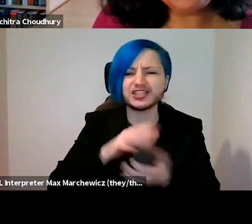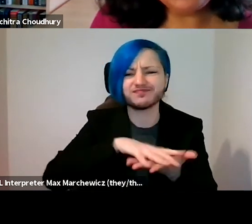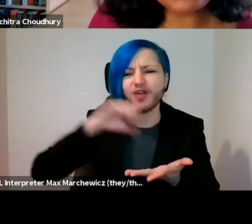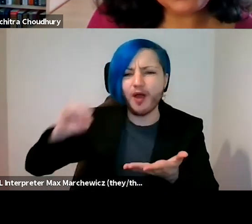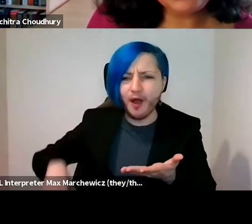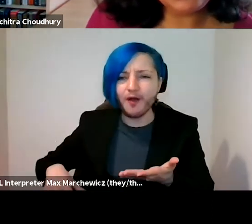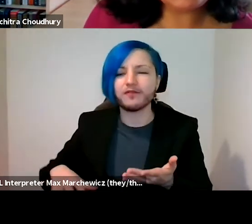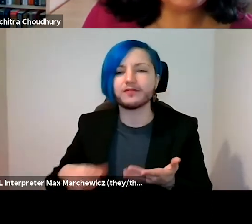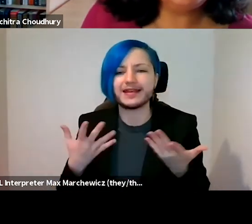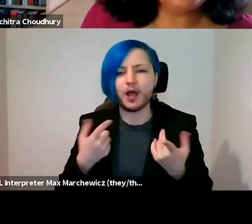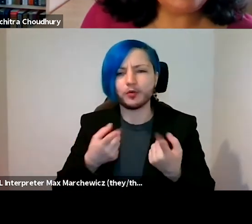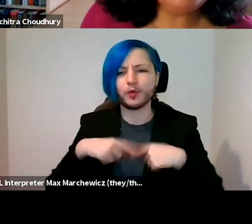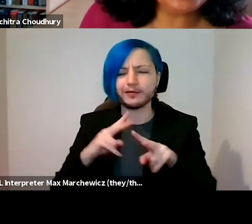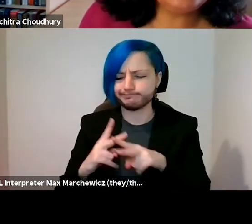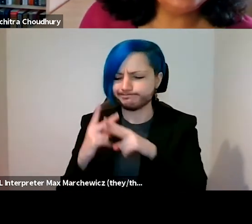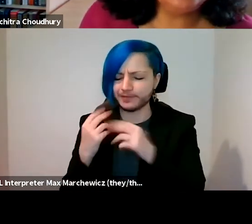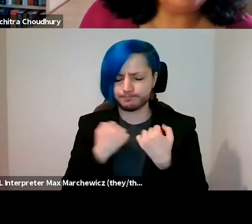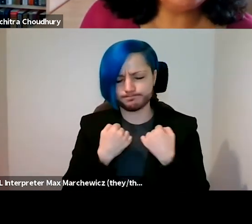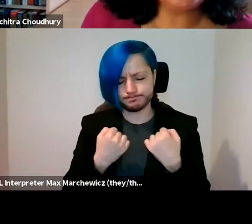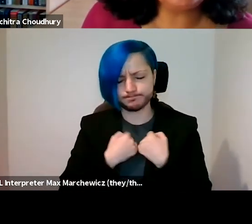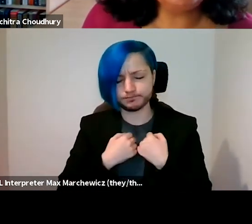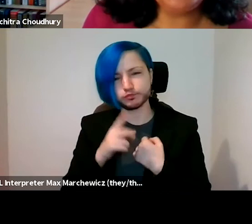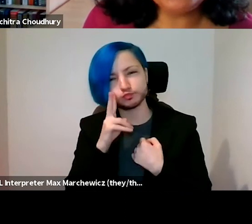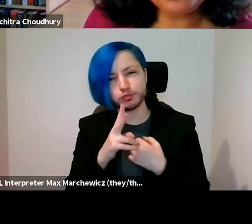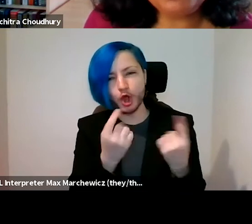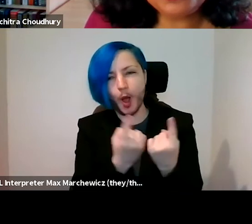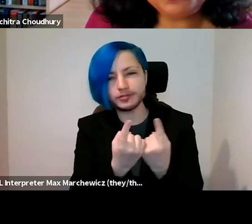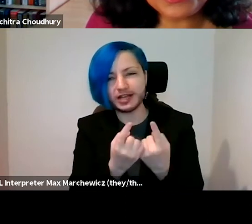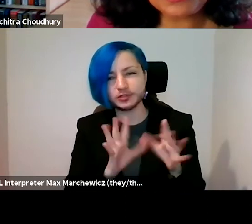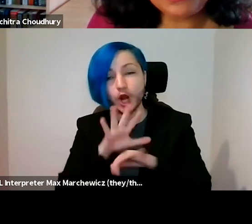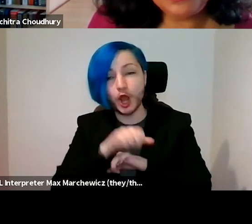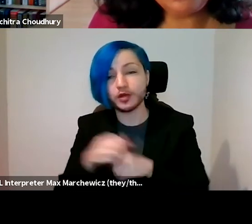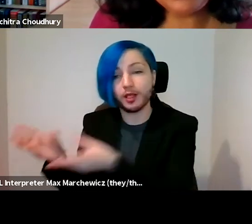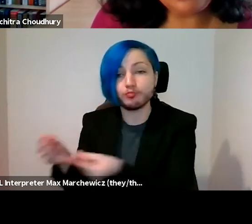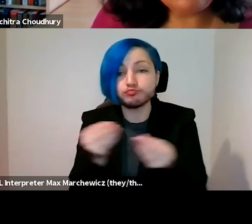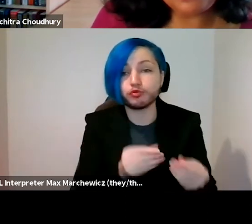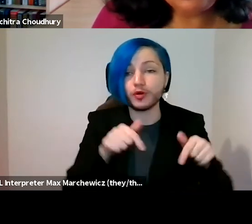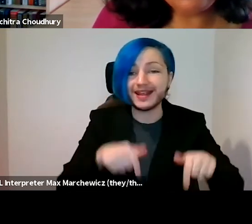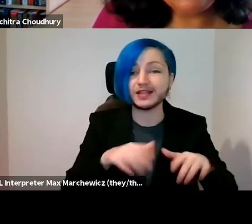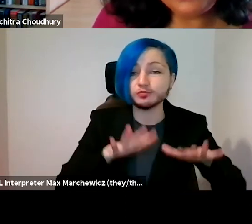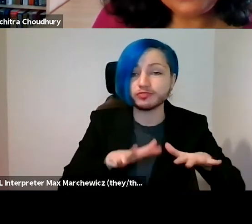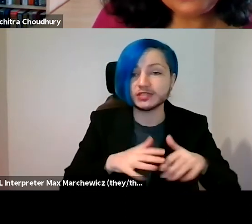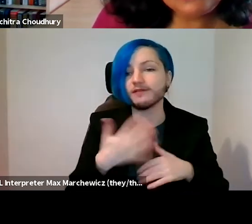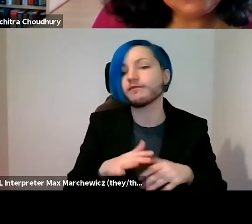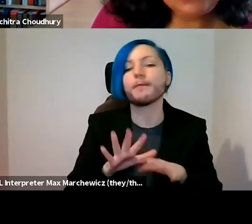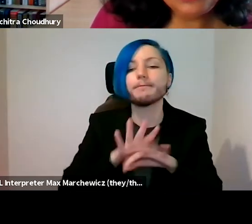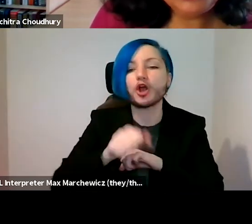more closely at colonial objects, objects that were brought over to Britain from its far-flung colonies.